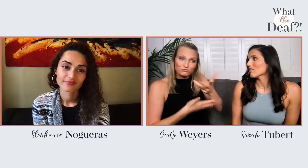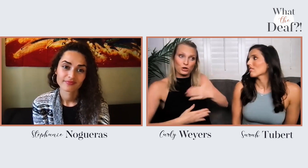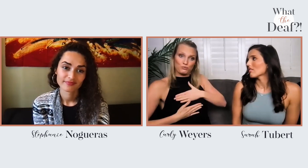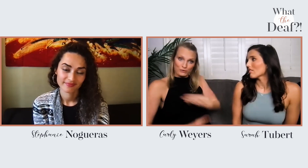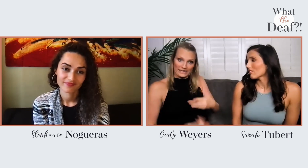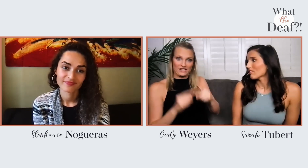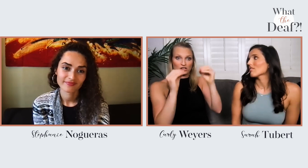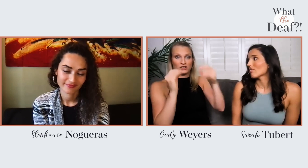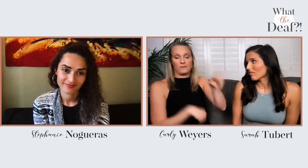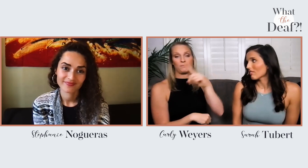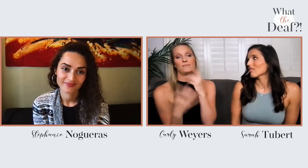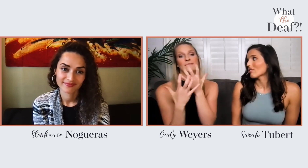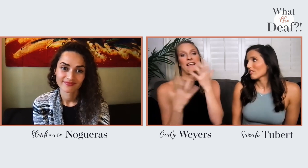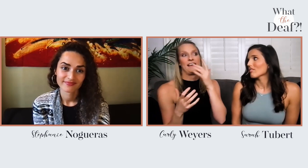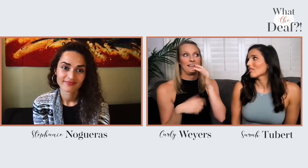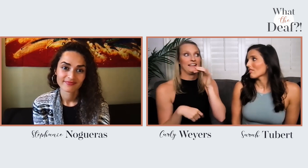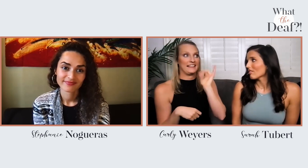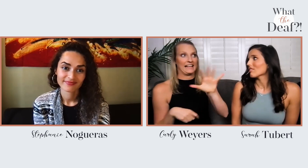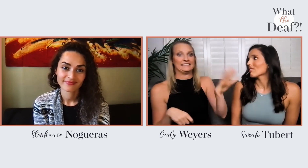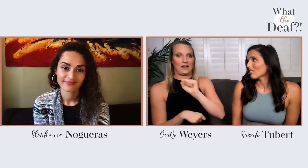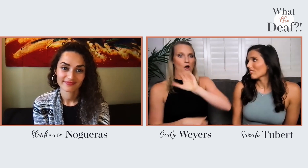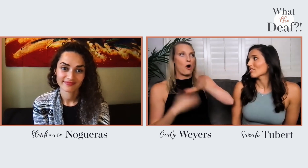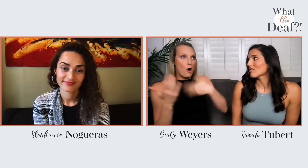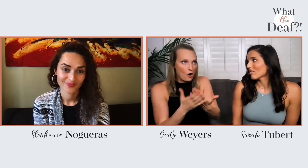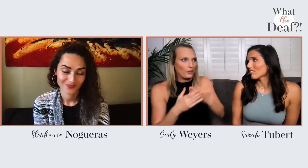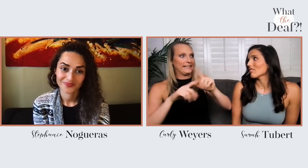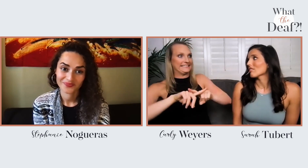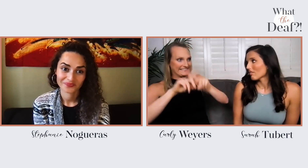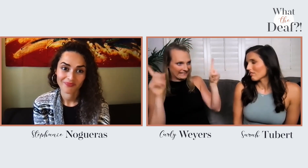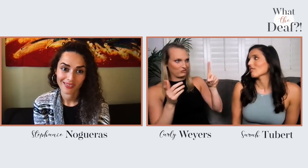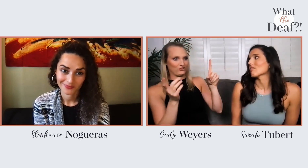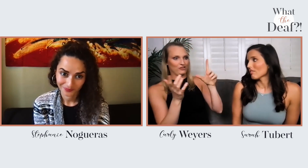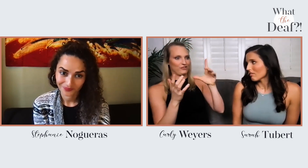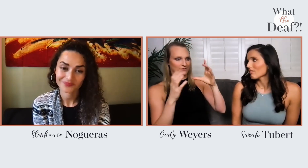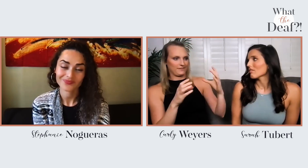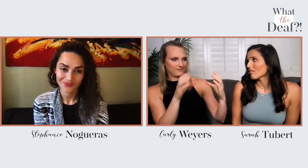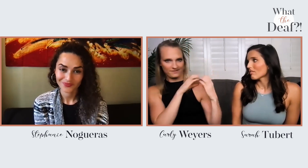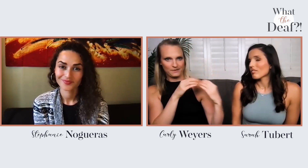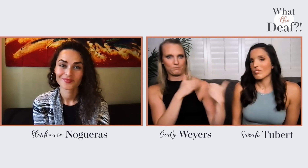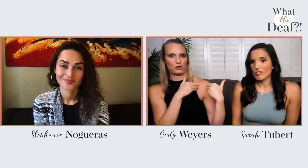and are willing to educate them is amazing. That takes a whole other level of responsibility